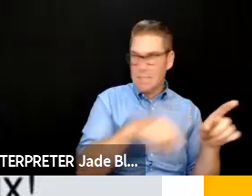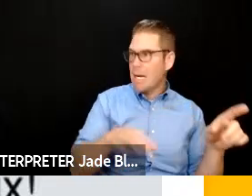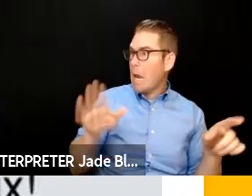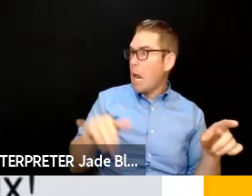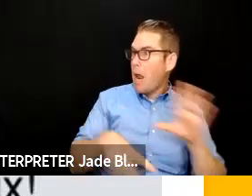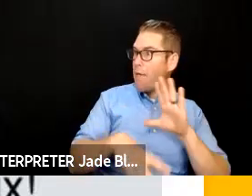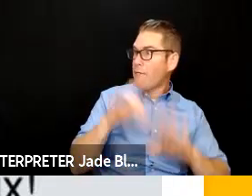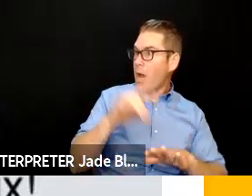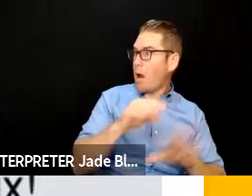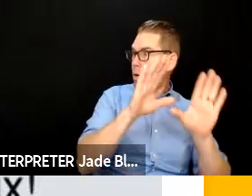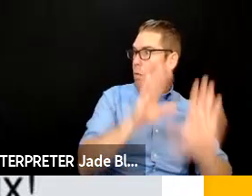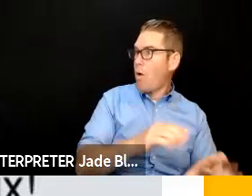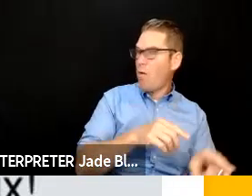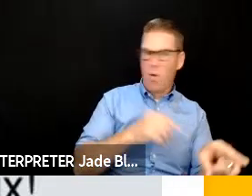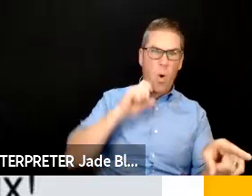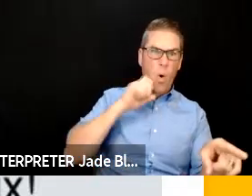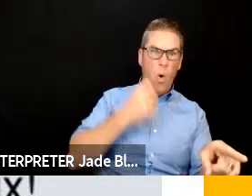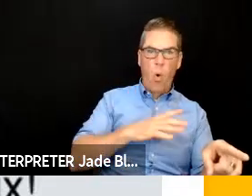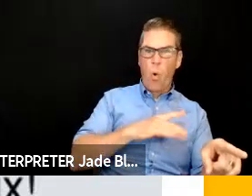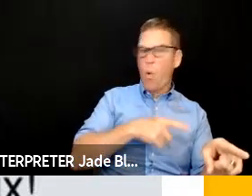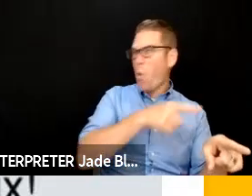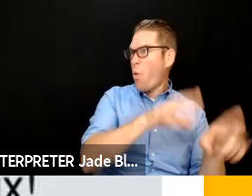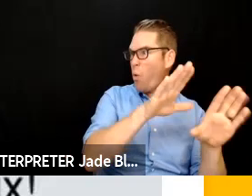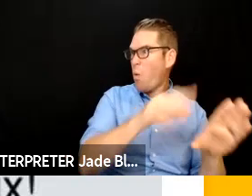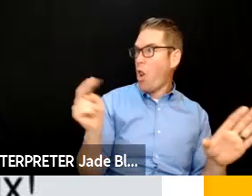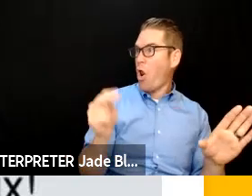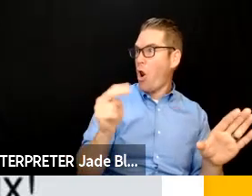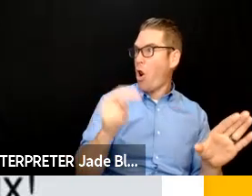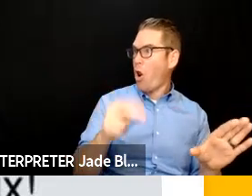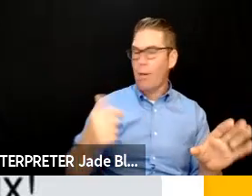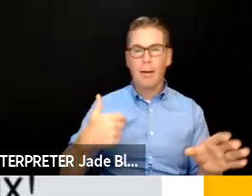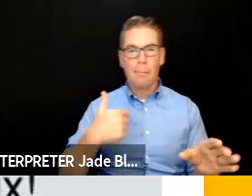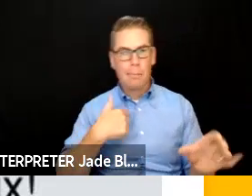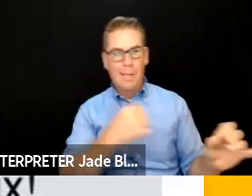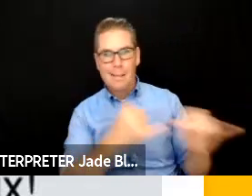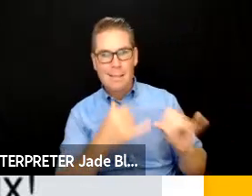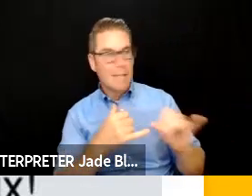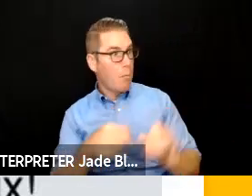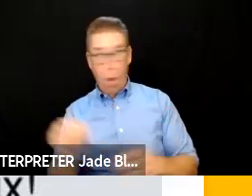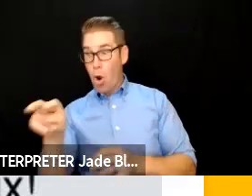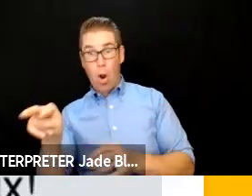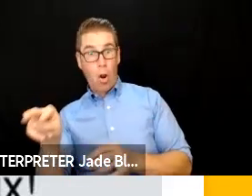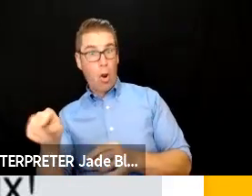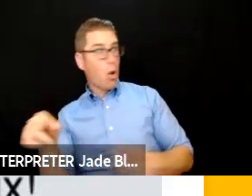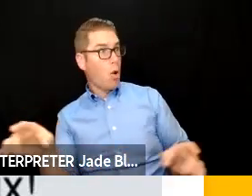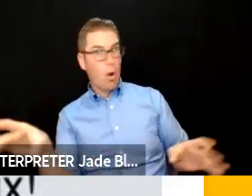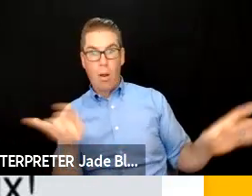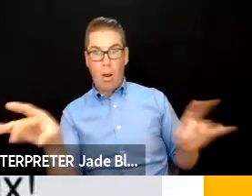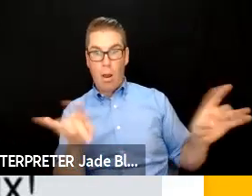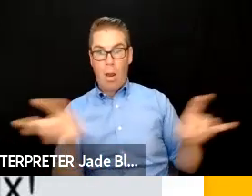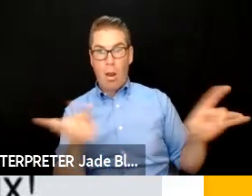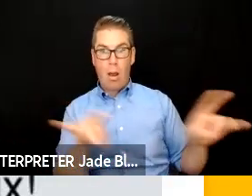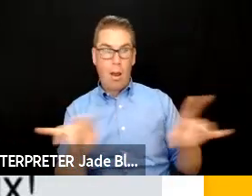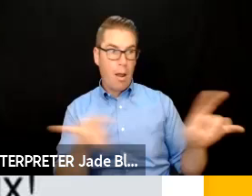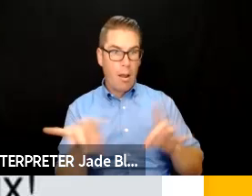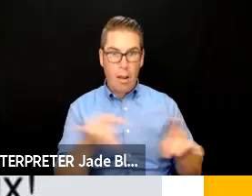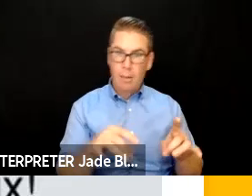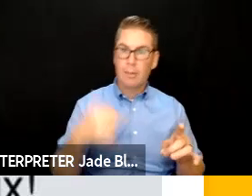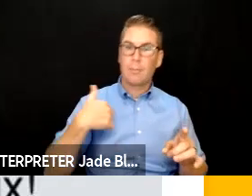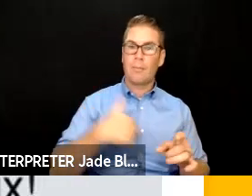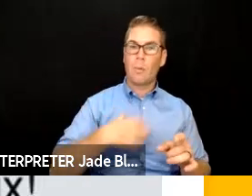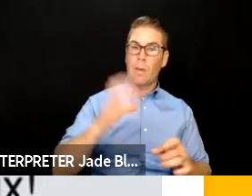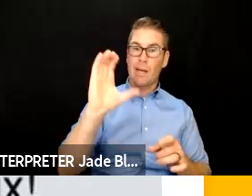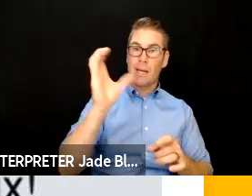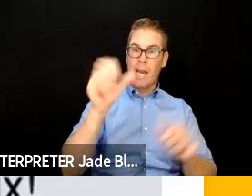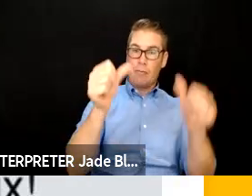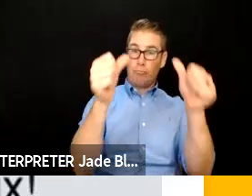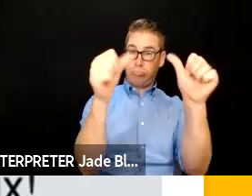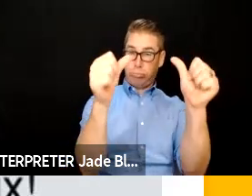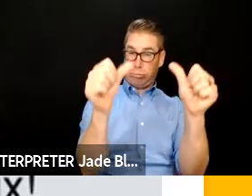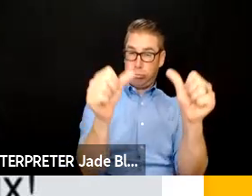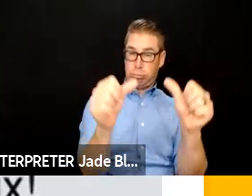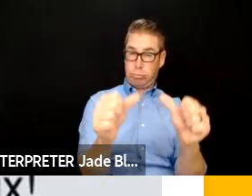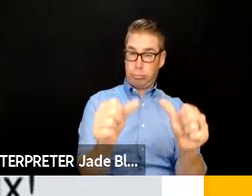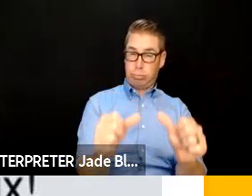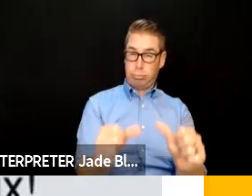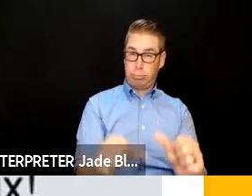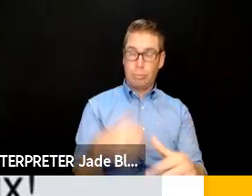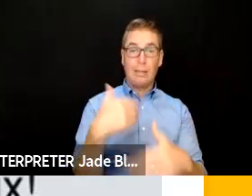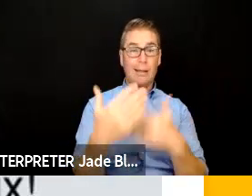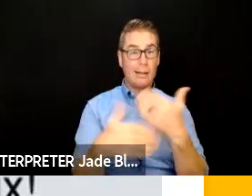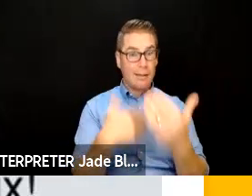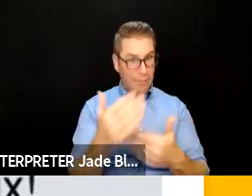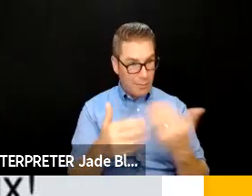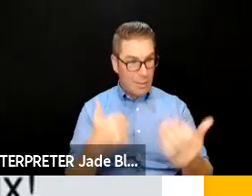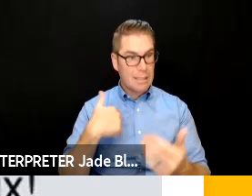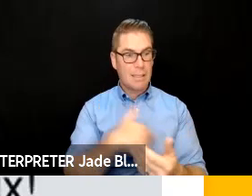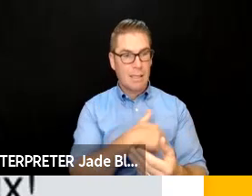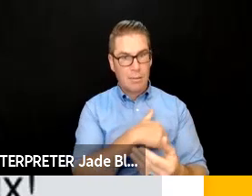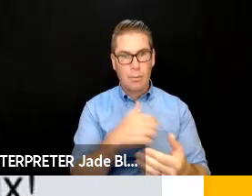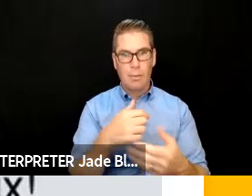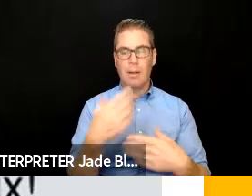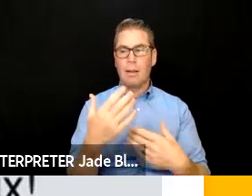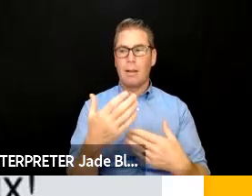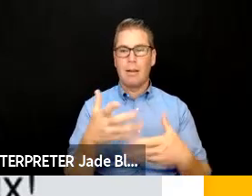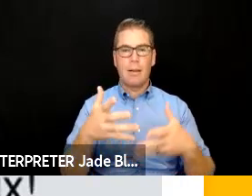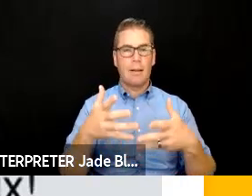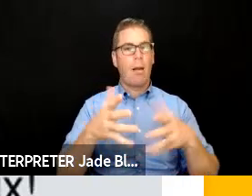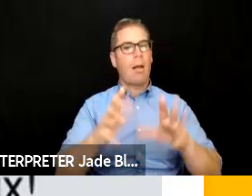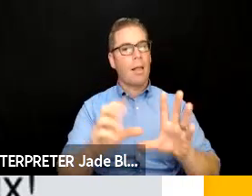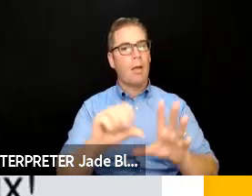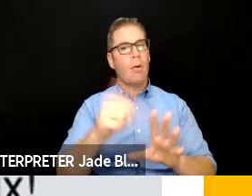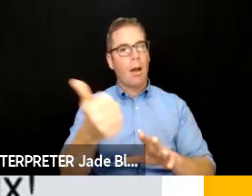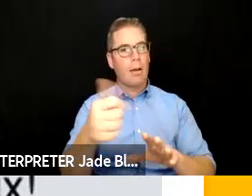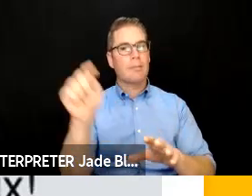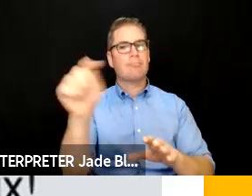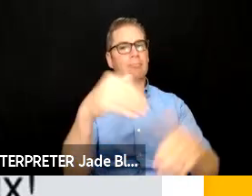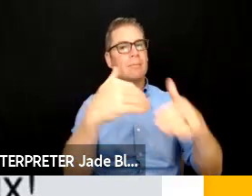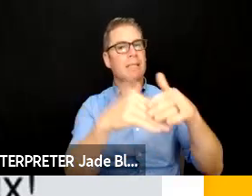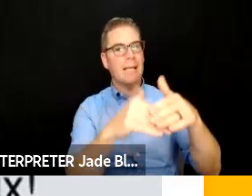Sally Potter: And I would do the same. And we, you know, had some shared Candace courses where we were housing it all and then we made it available to our adjuncts eventually and it just really kind of, you know, was really fun and exciting for us and